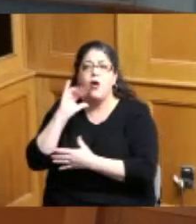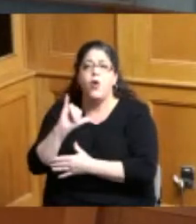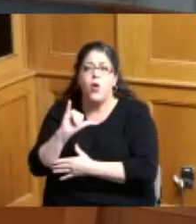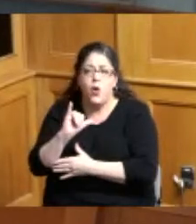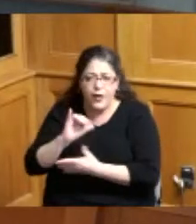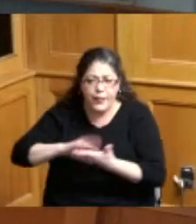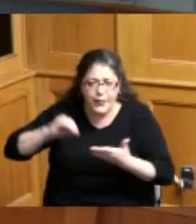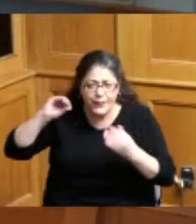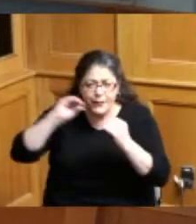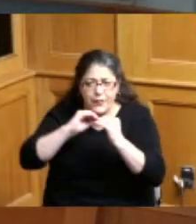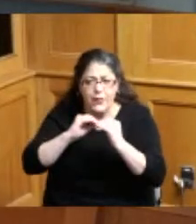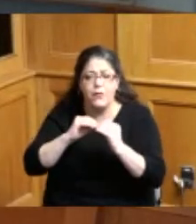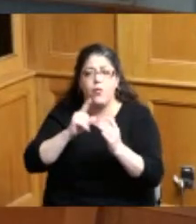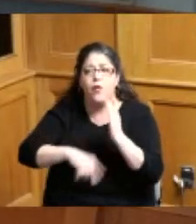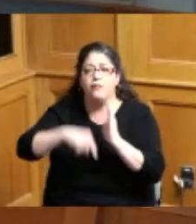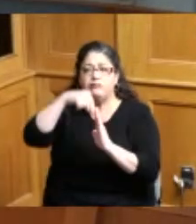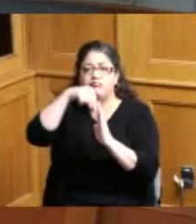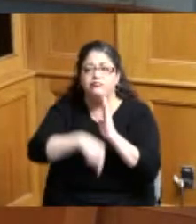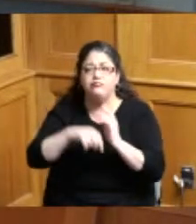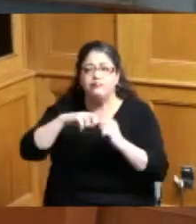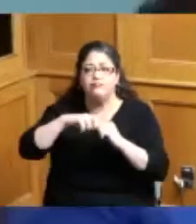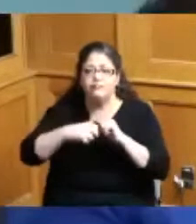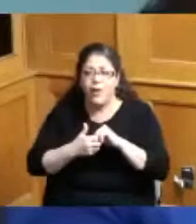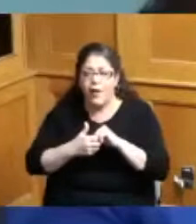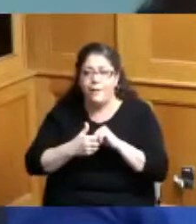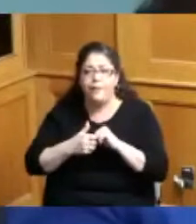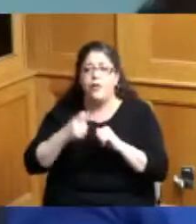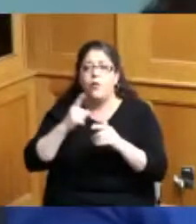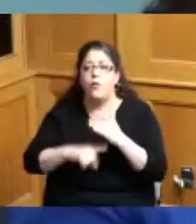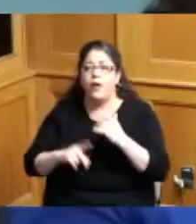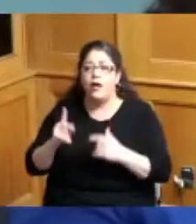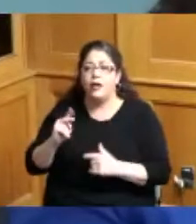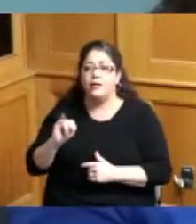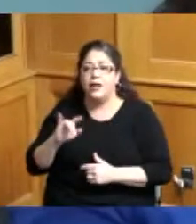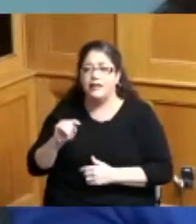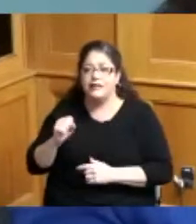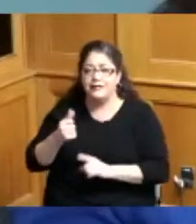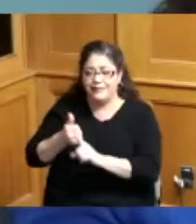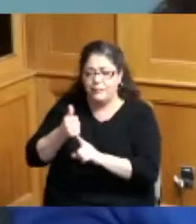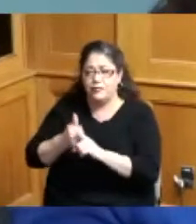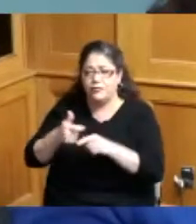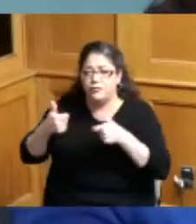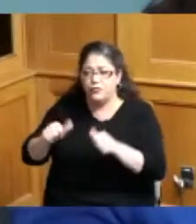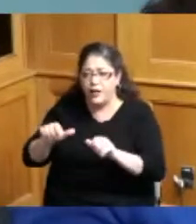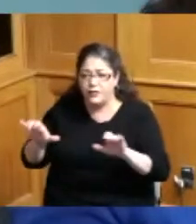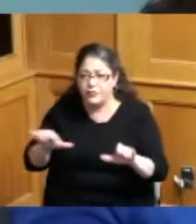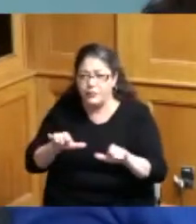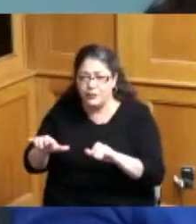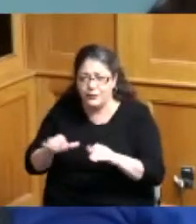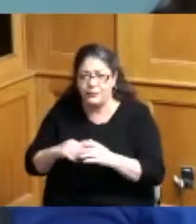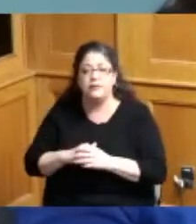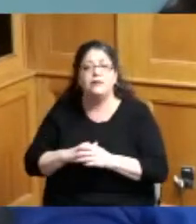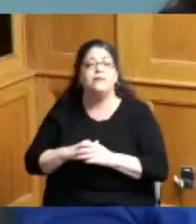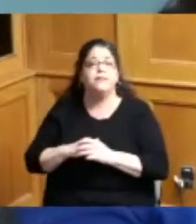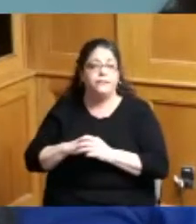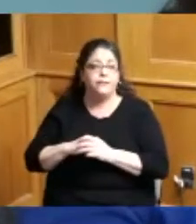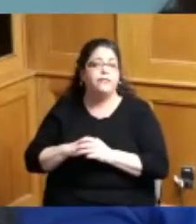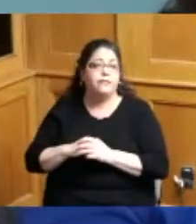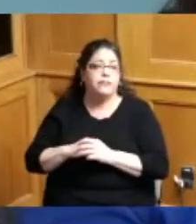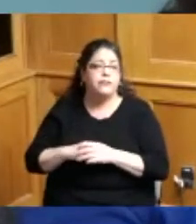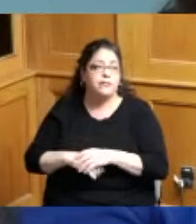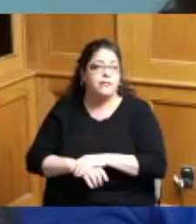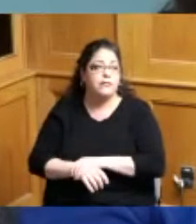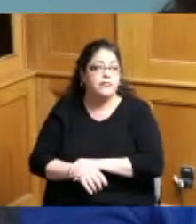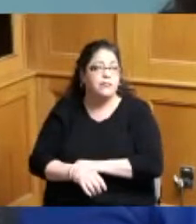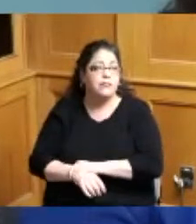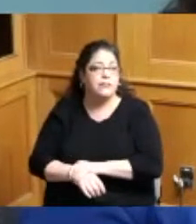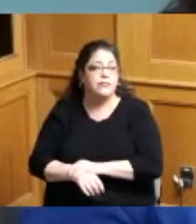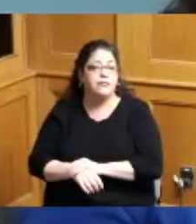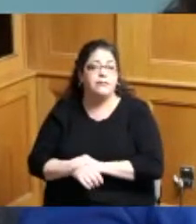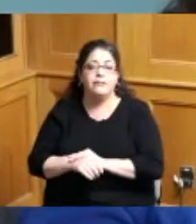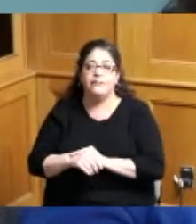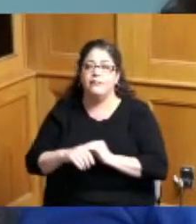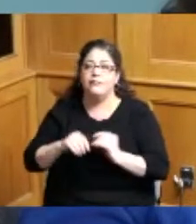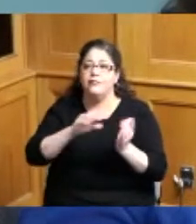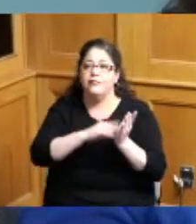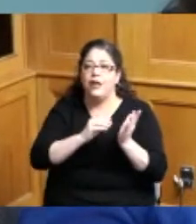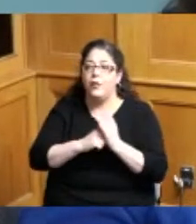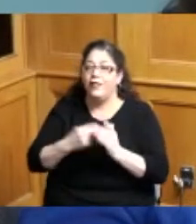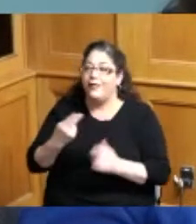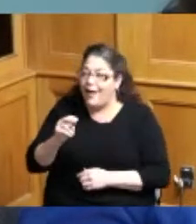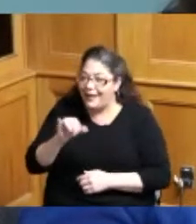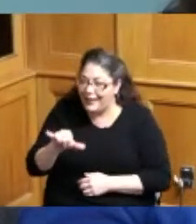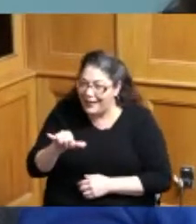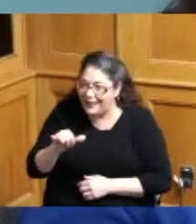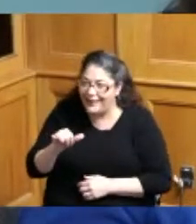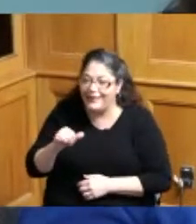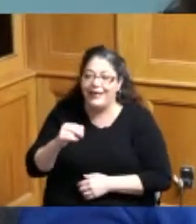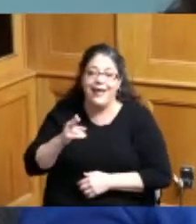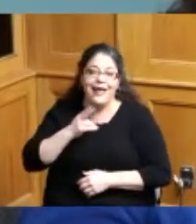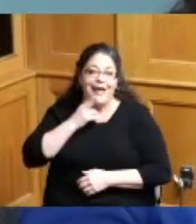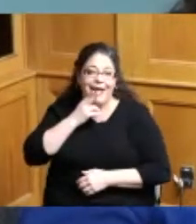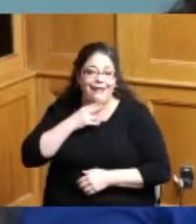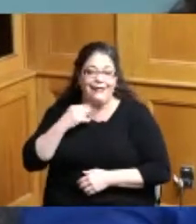the issue is and what the knights are trying to do and with the the the honeybees and I won't